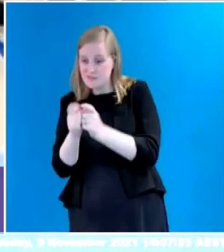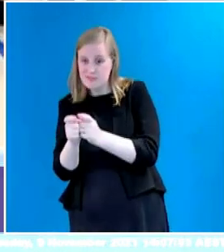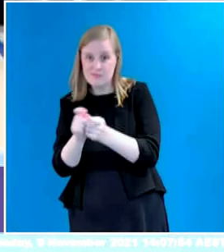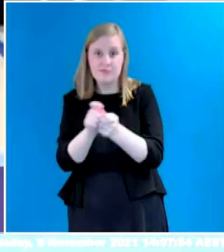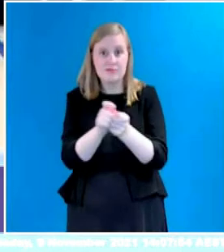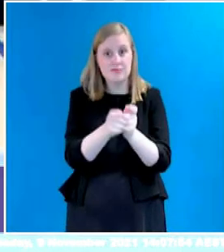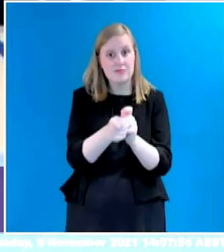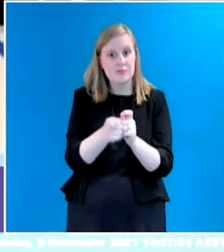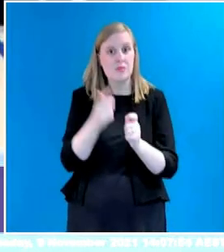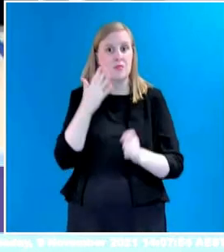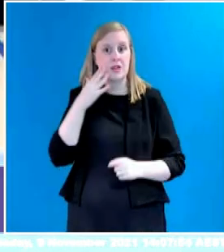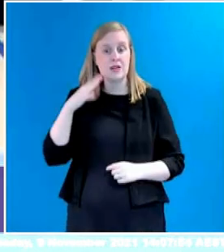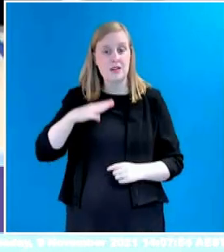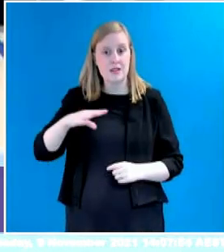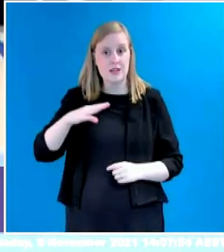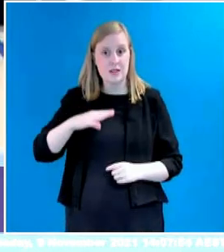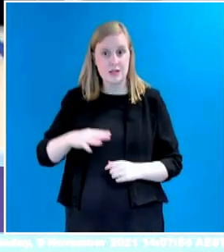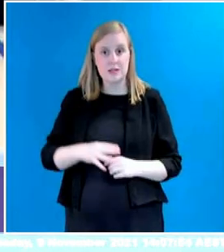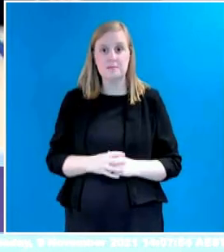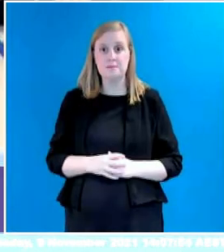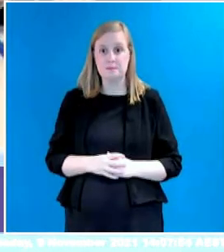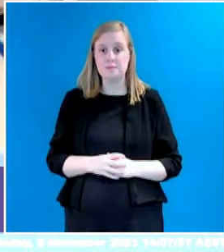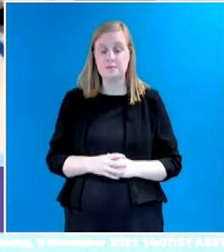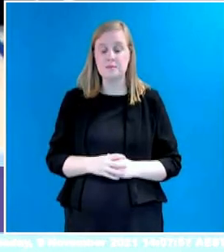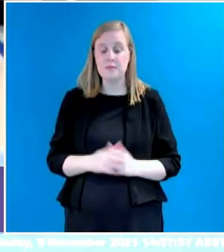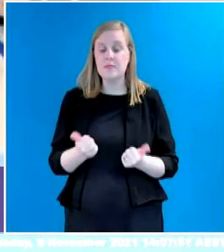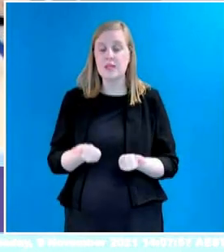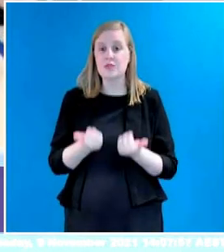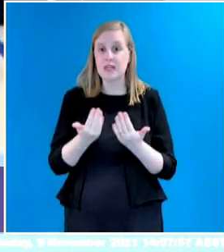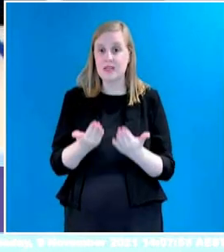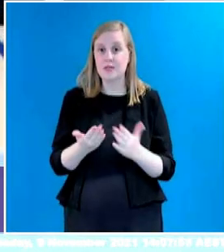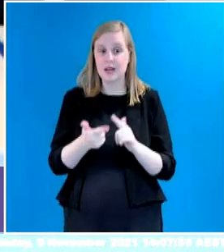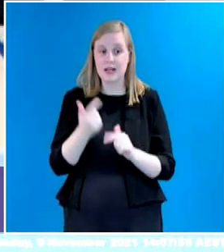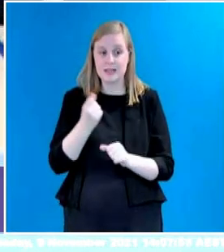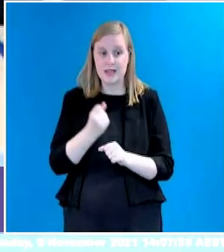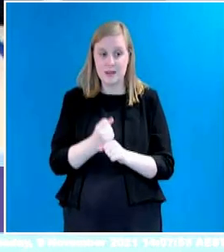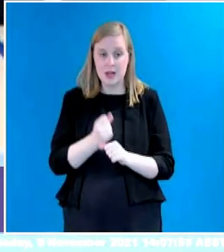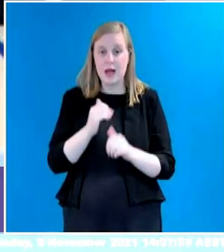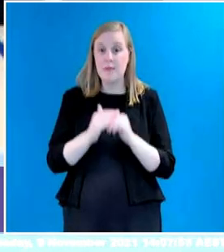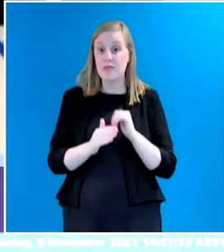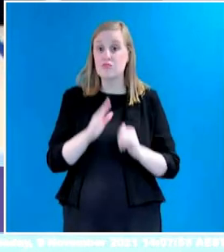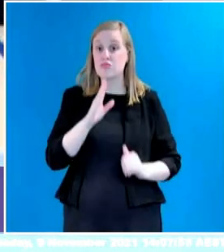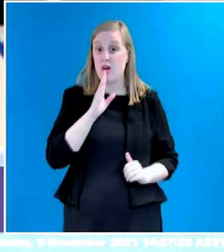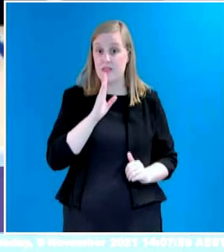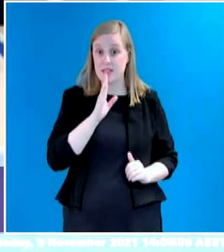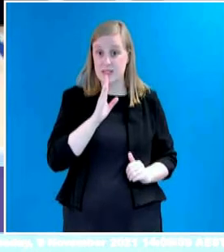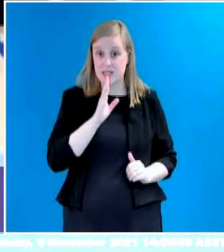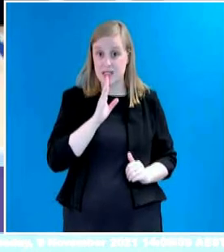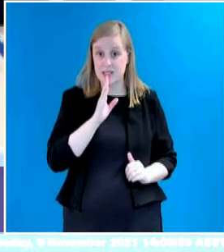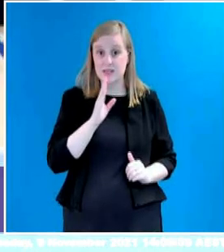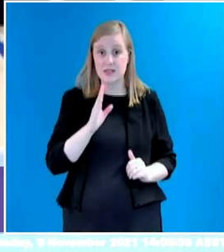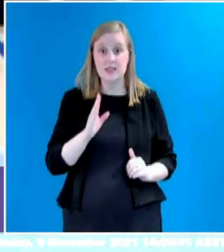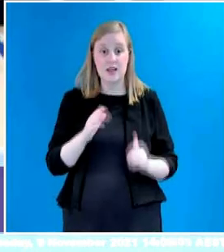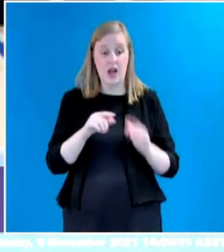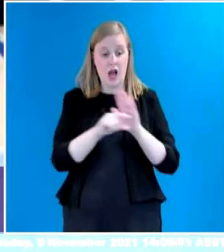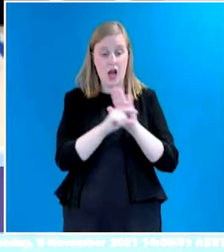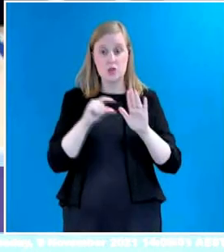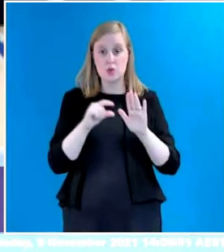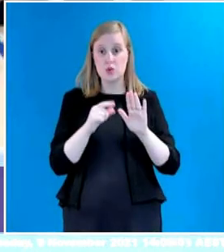I will just give you a tiny example, and I won't take long. Privacy is a very good example of this under article 22.